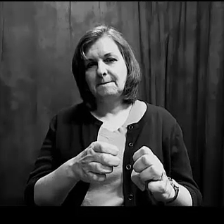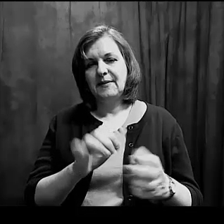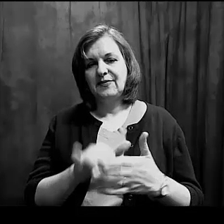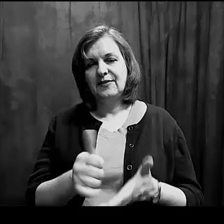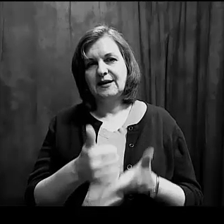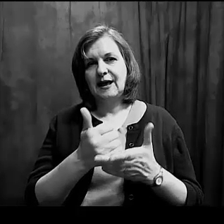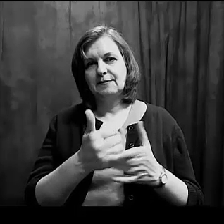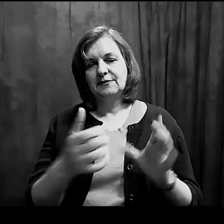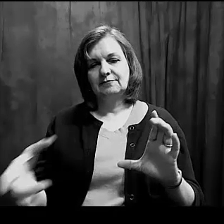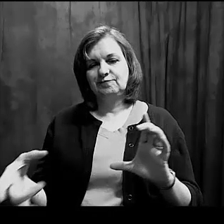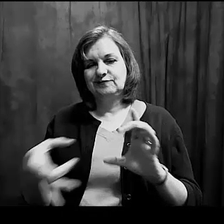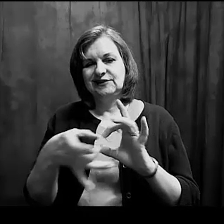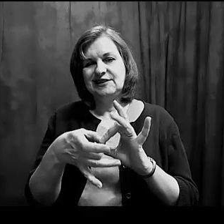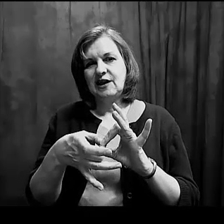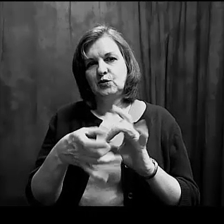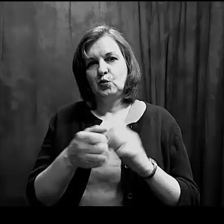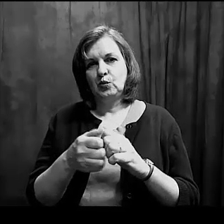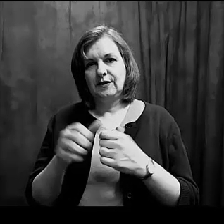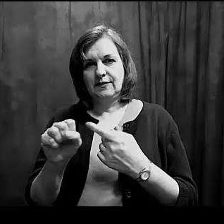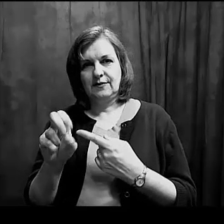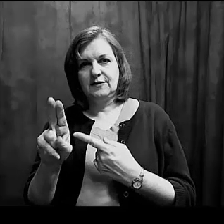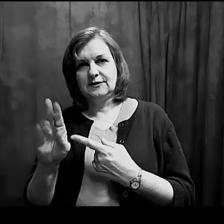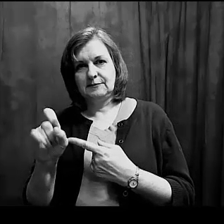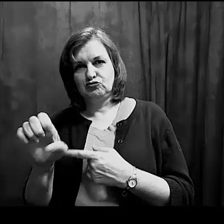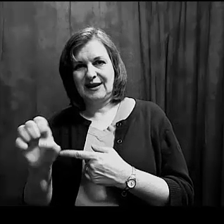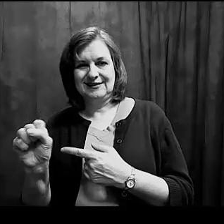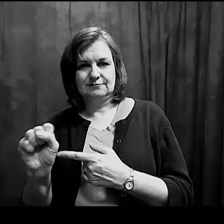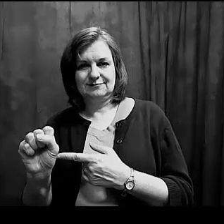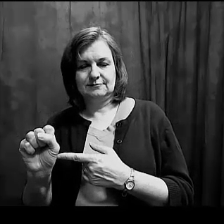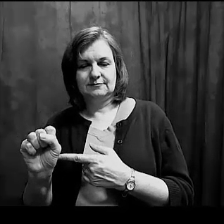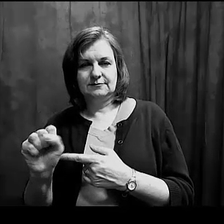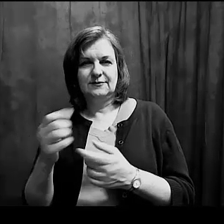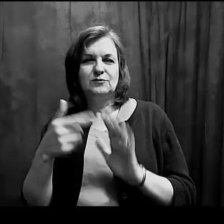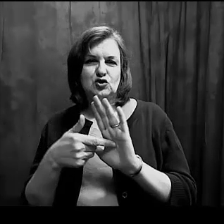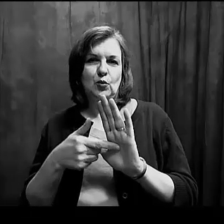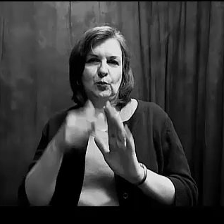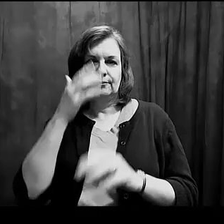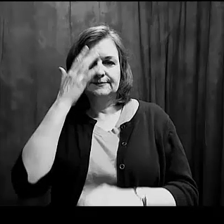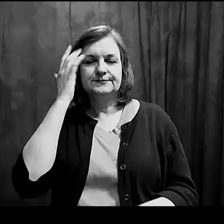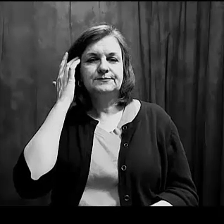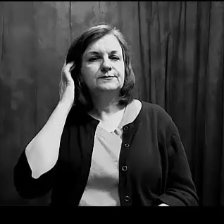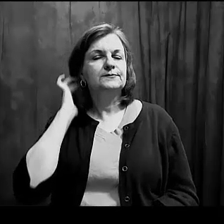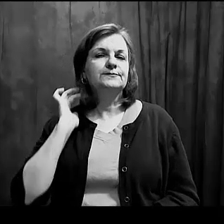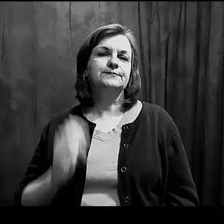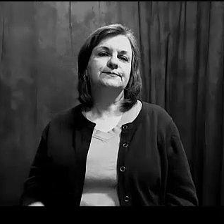and helps to attach that substrate to where it belongs -- let me show you